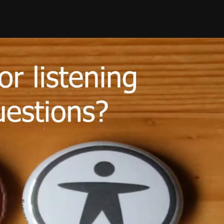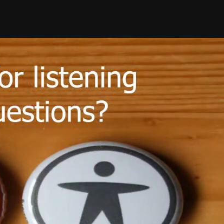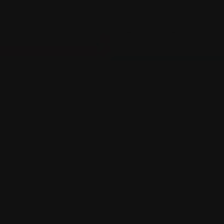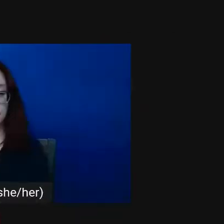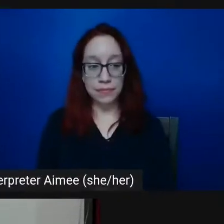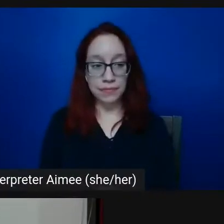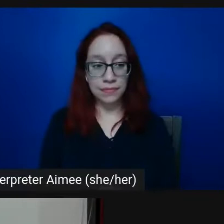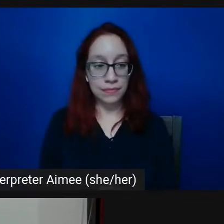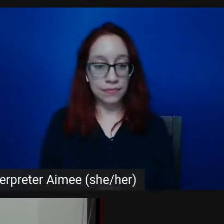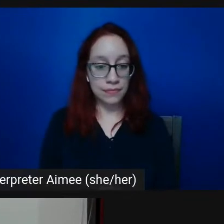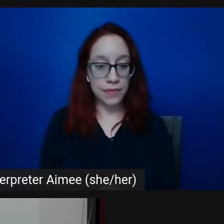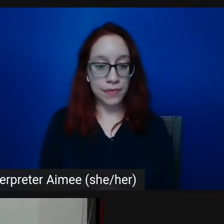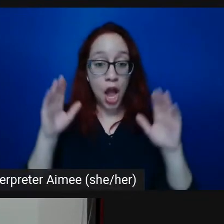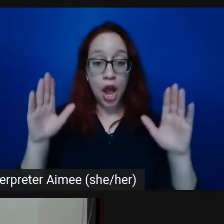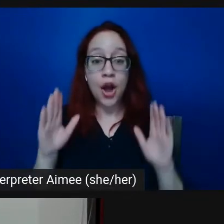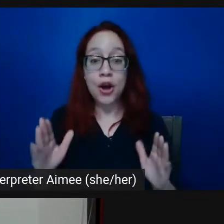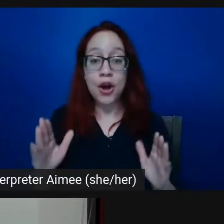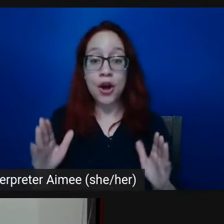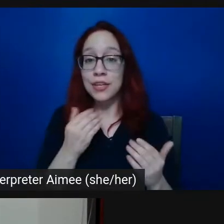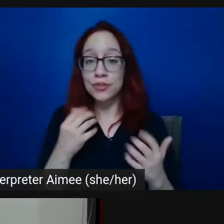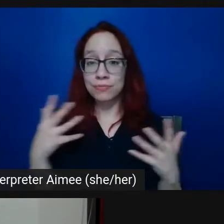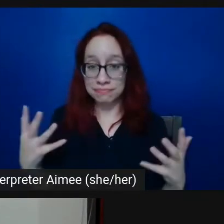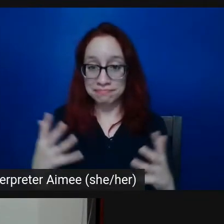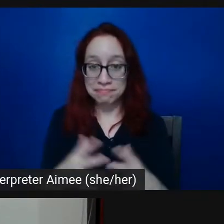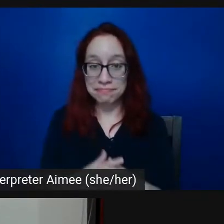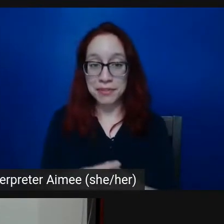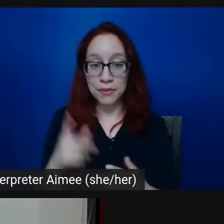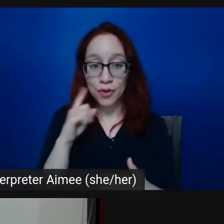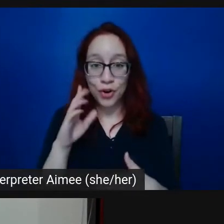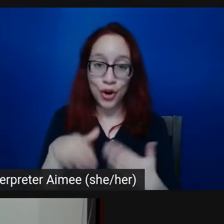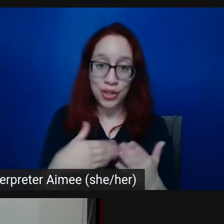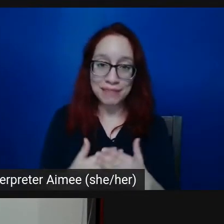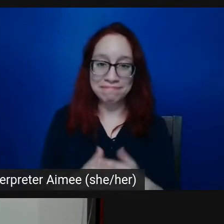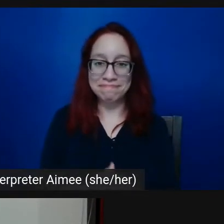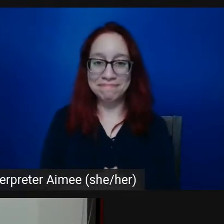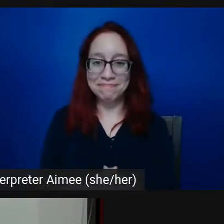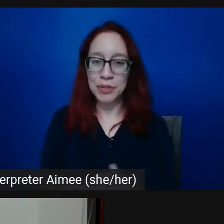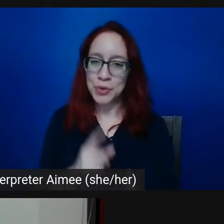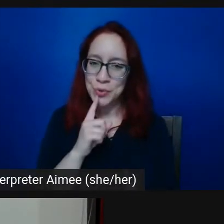Awesome. Thank you so much for all of the really useful information.